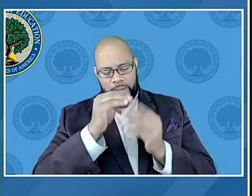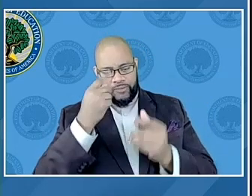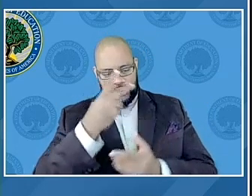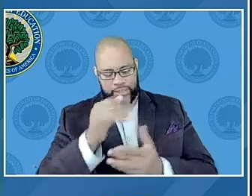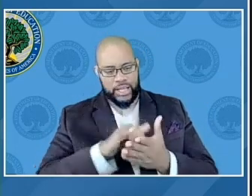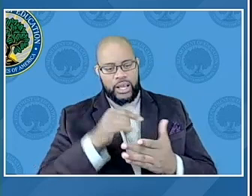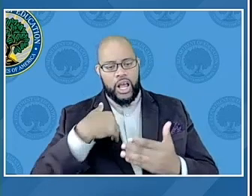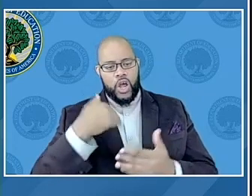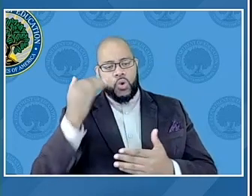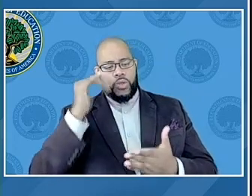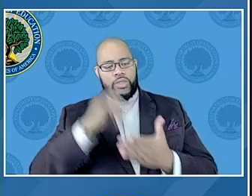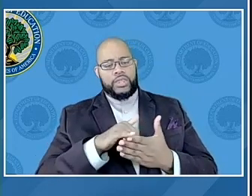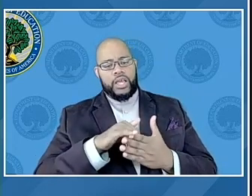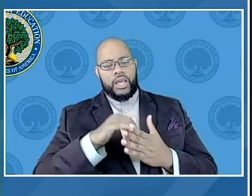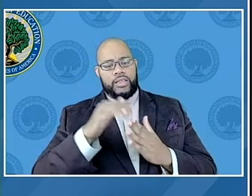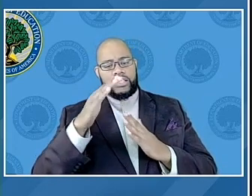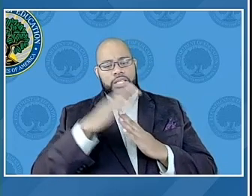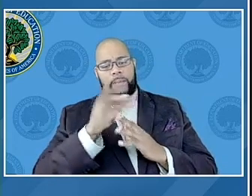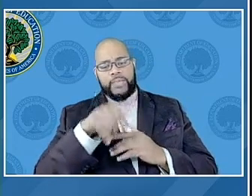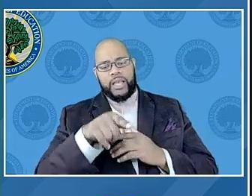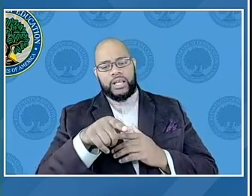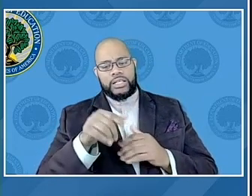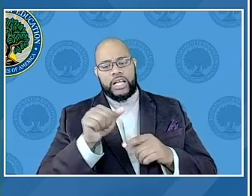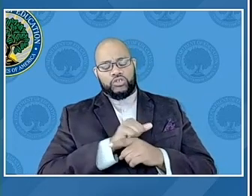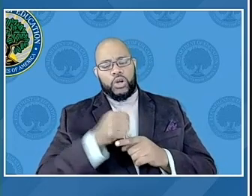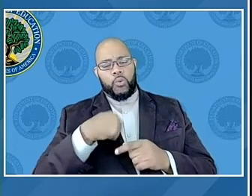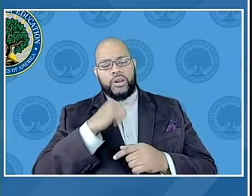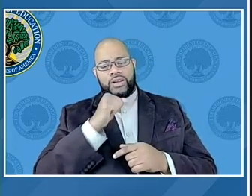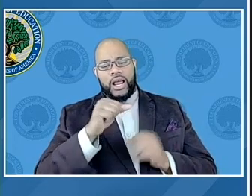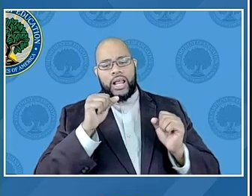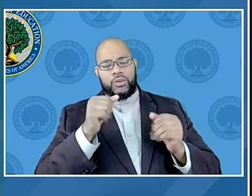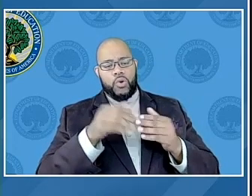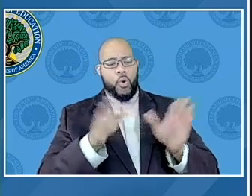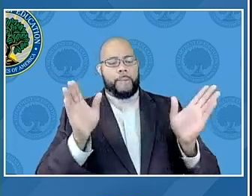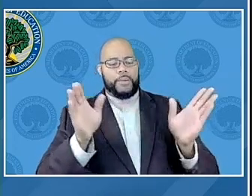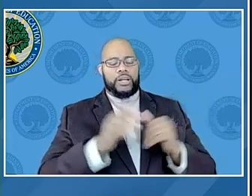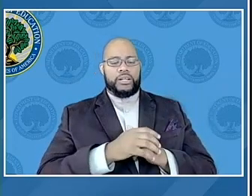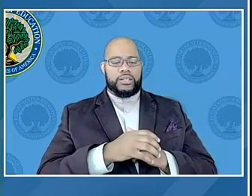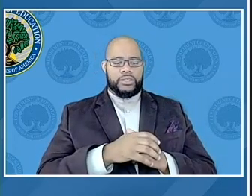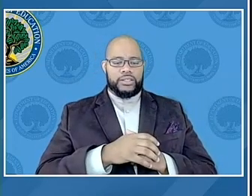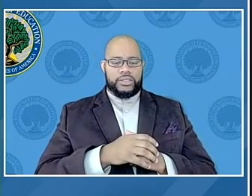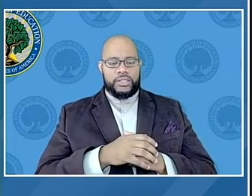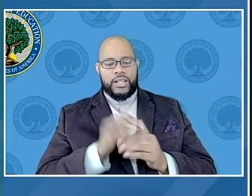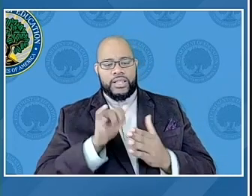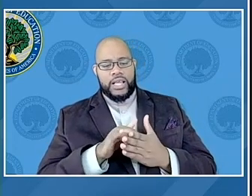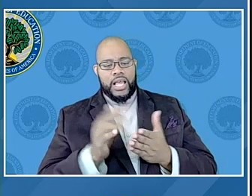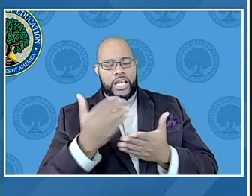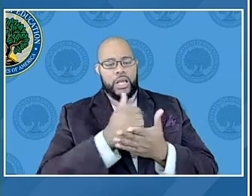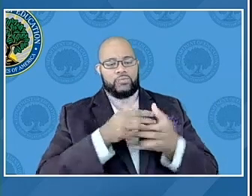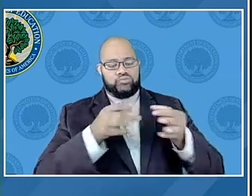top of this exercise, we're not going to be opening the Income Driven Repayment regulations here, and we're not going to